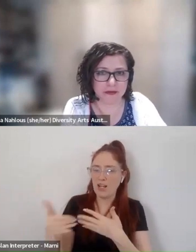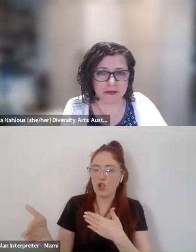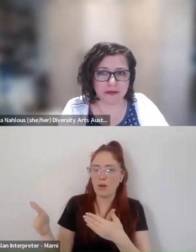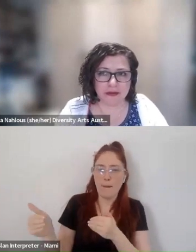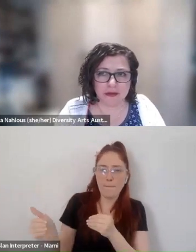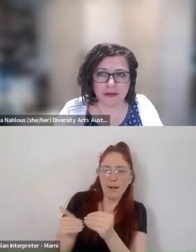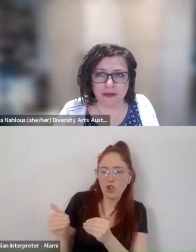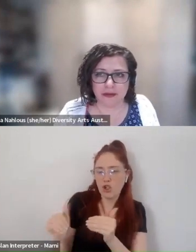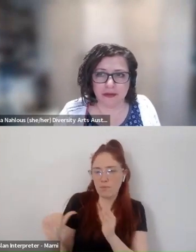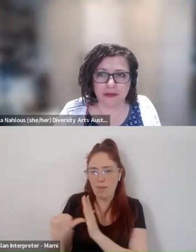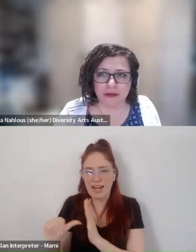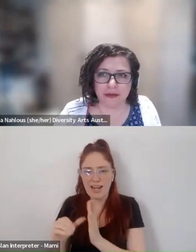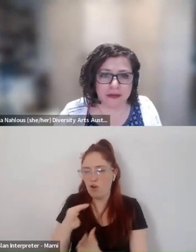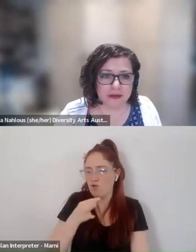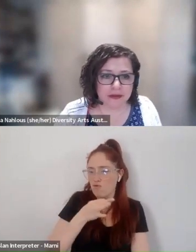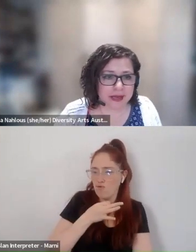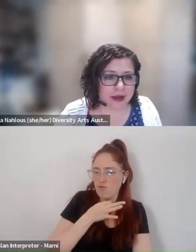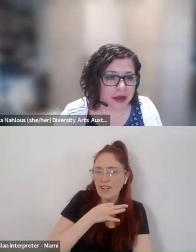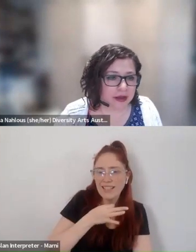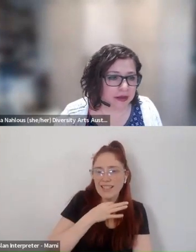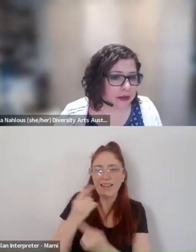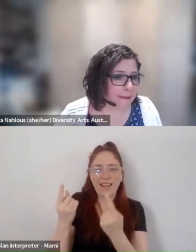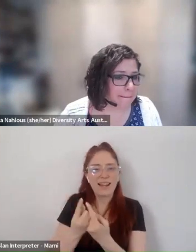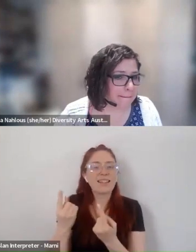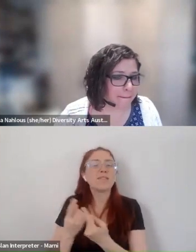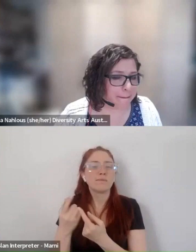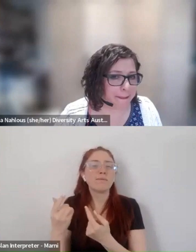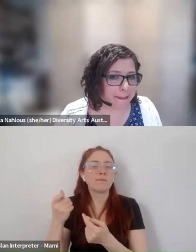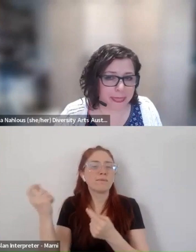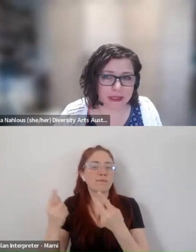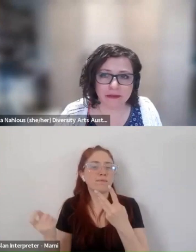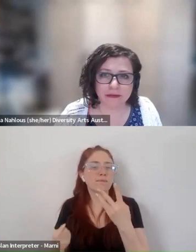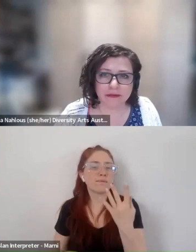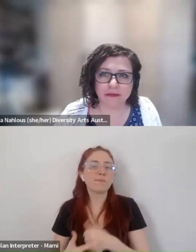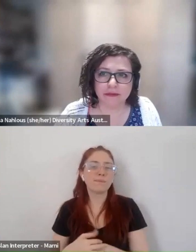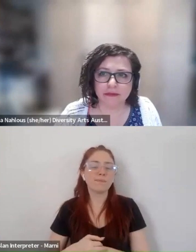management, all those things? Yeah, it's such a specific skill set. Yeah.